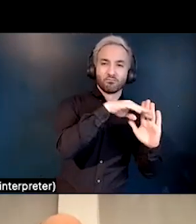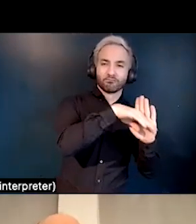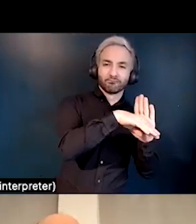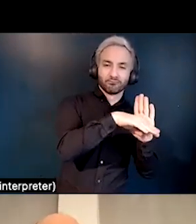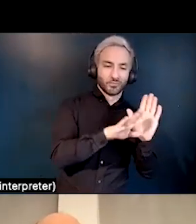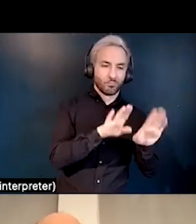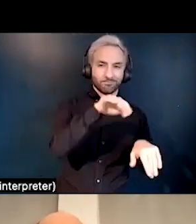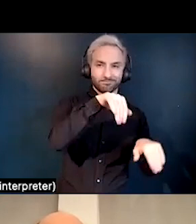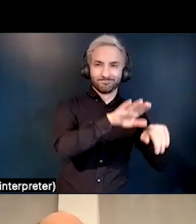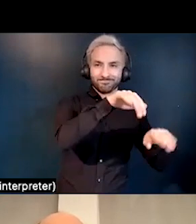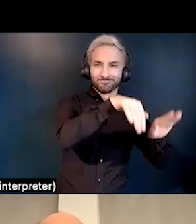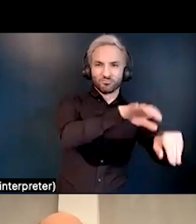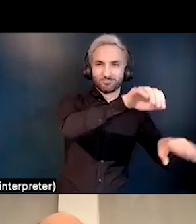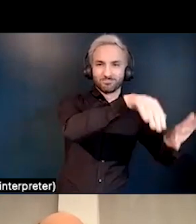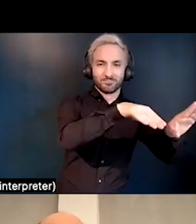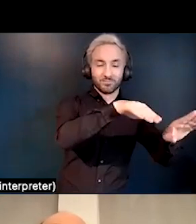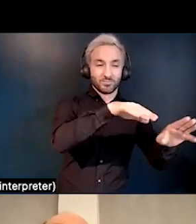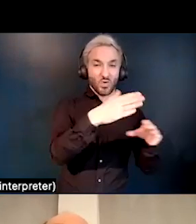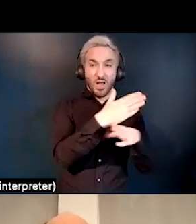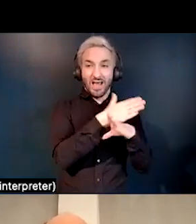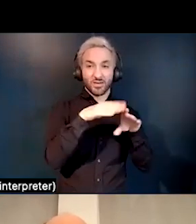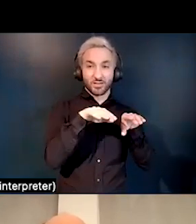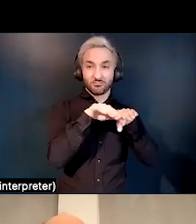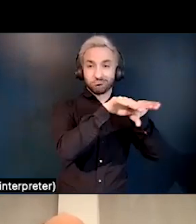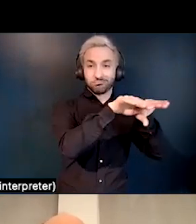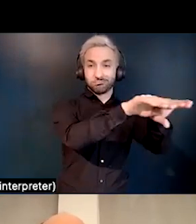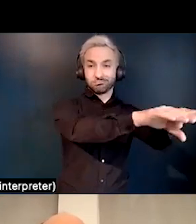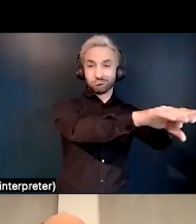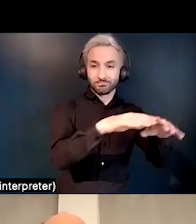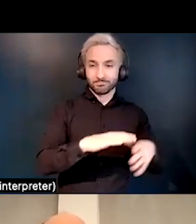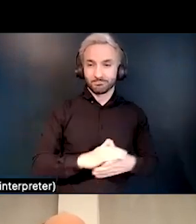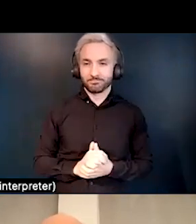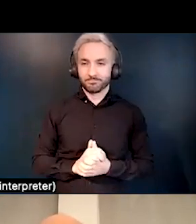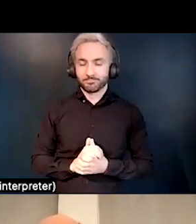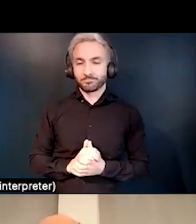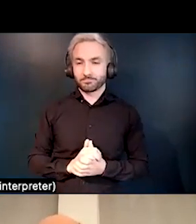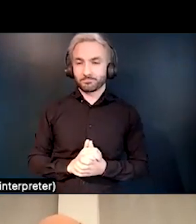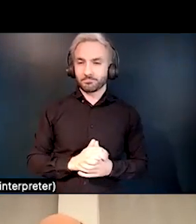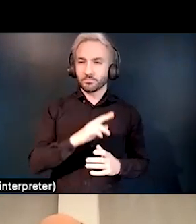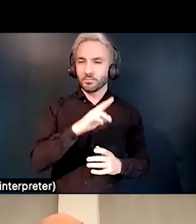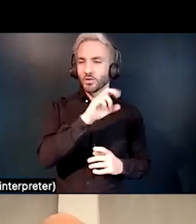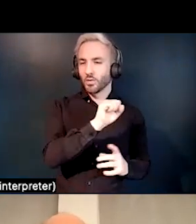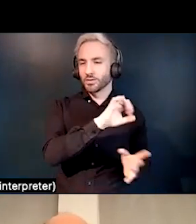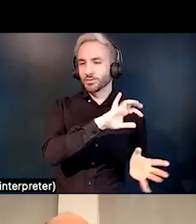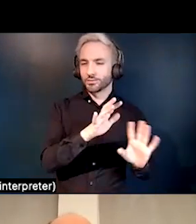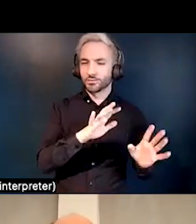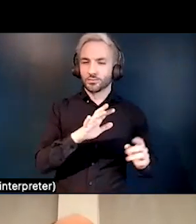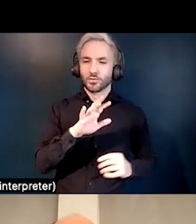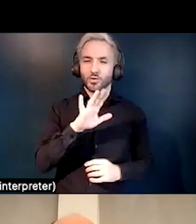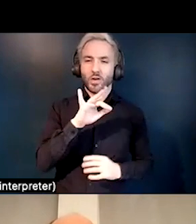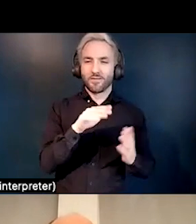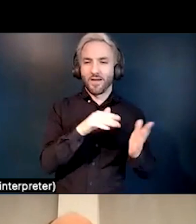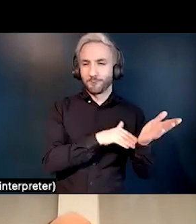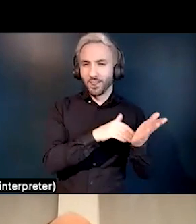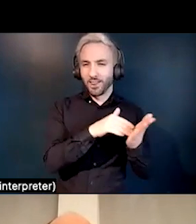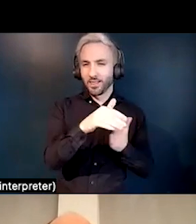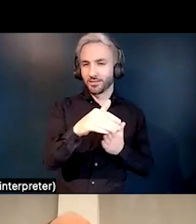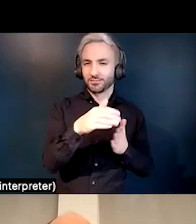for example, it's typically between U.S. $25 billion and U.S. $27 billion in annual sales.